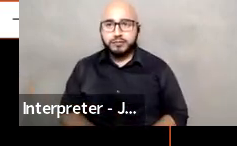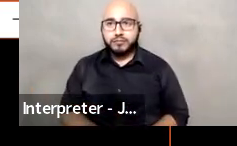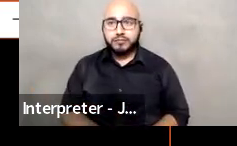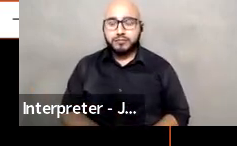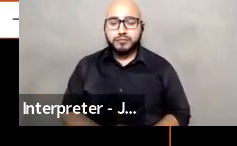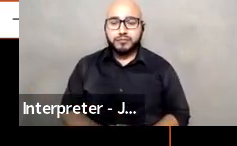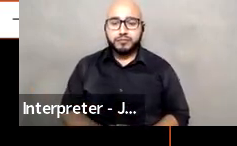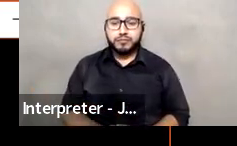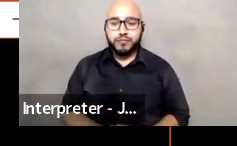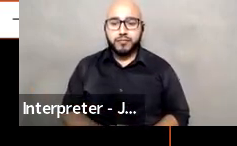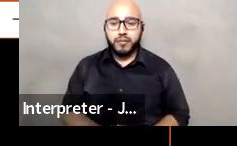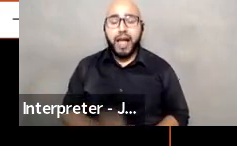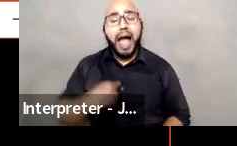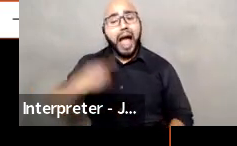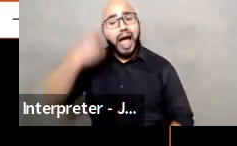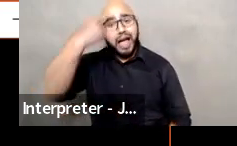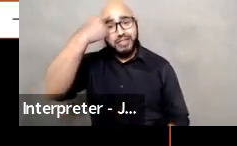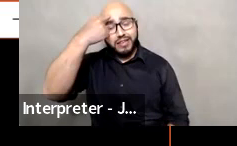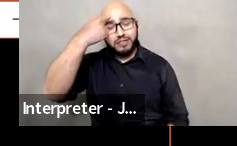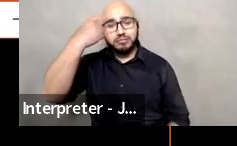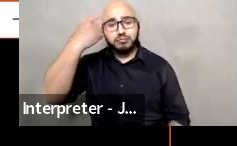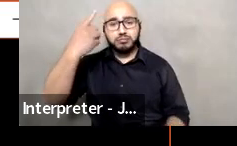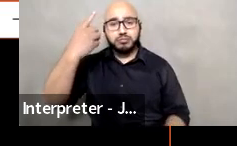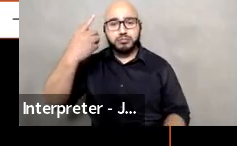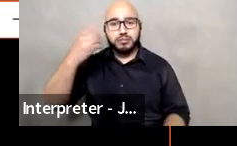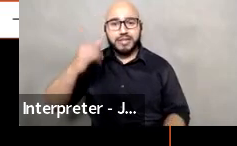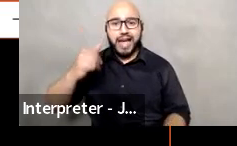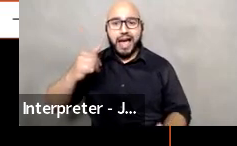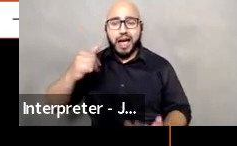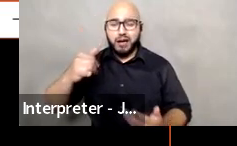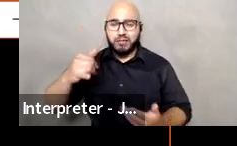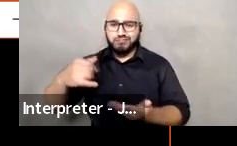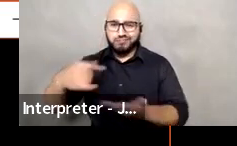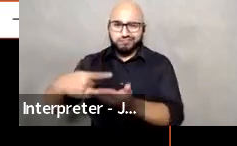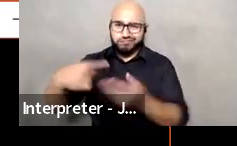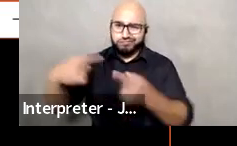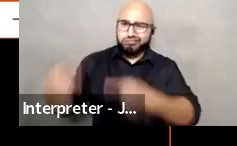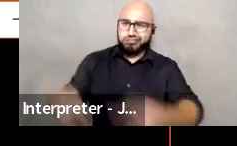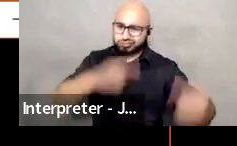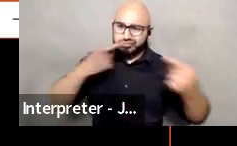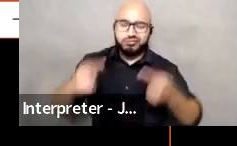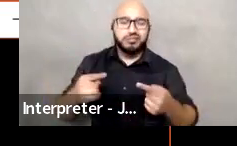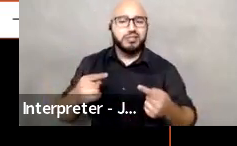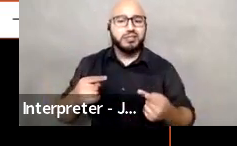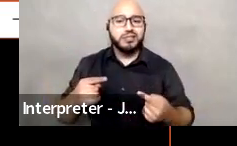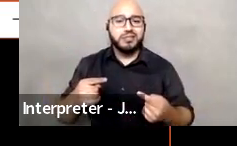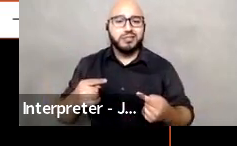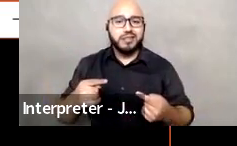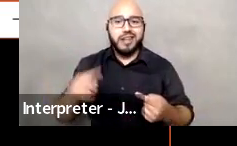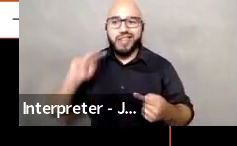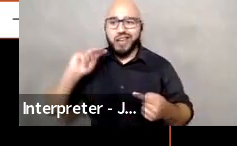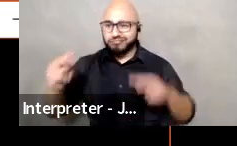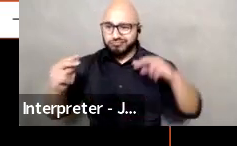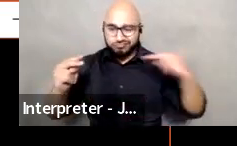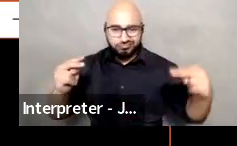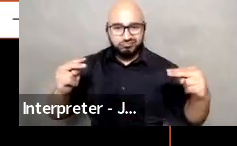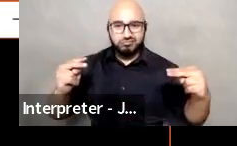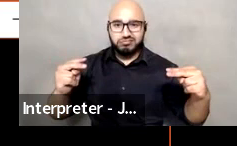I think this. This controversy. And these two different sides, as they've been laid out. Here.